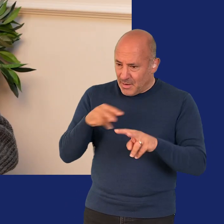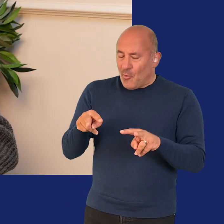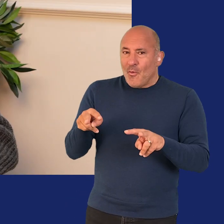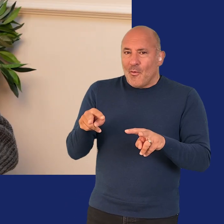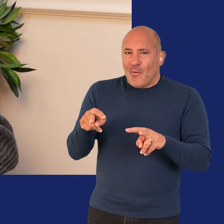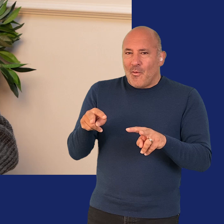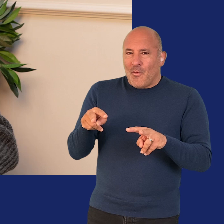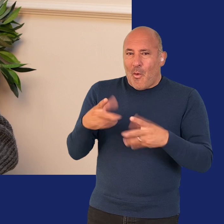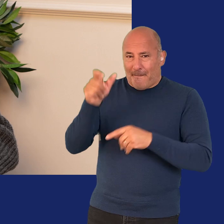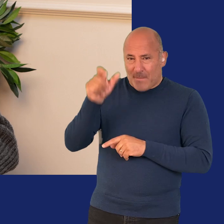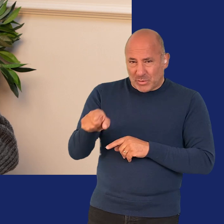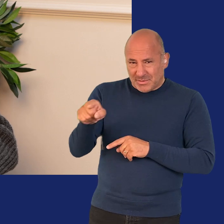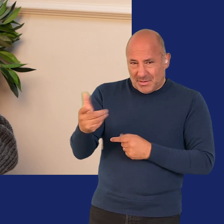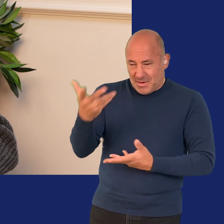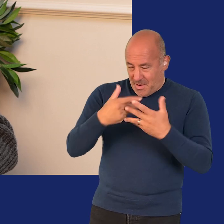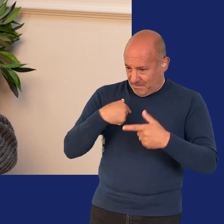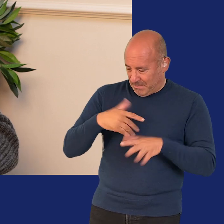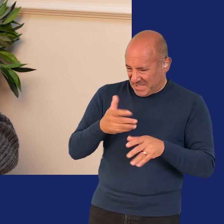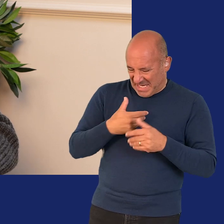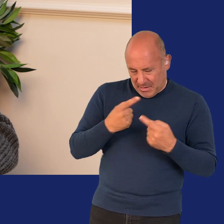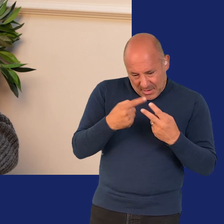person for somebody is , is key. Where,